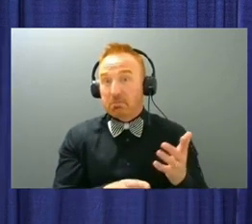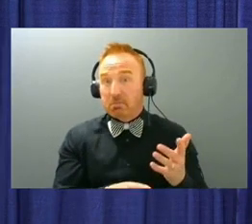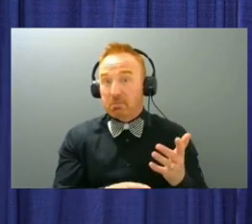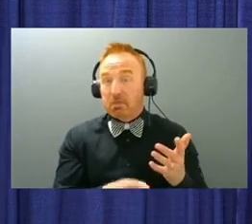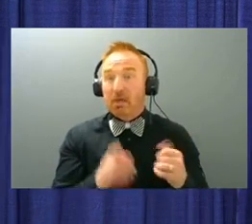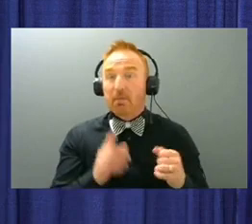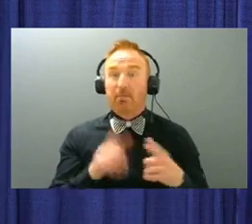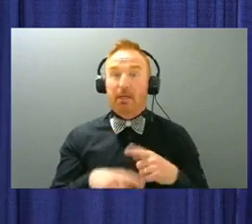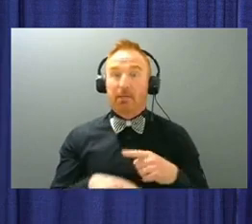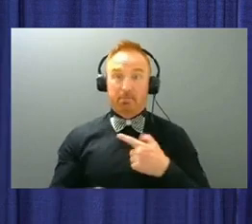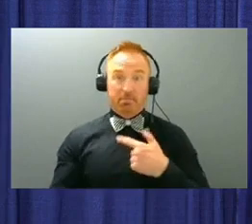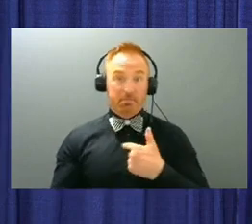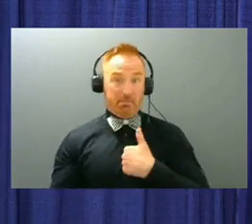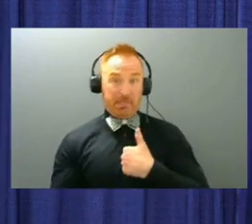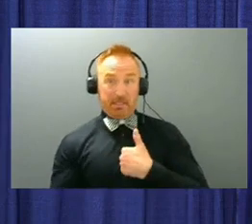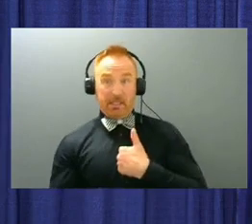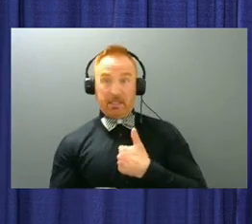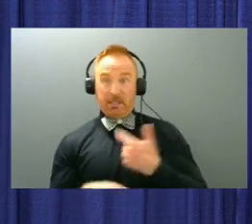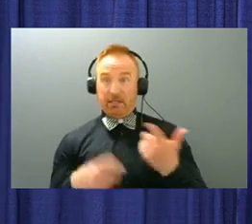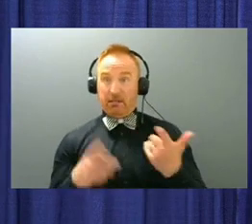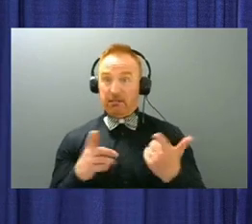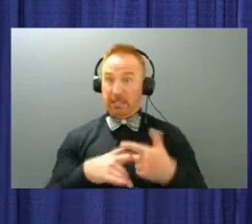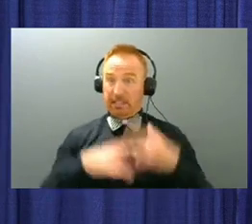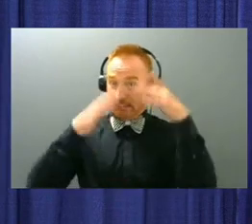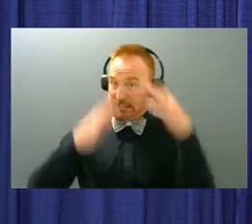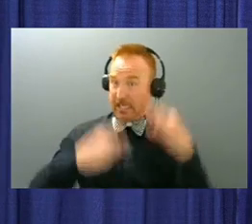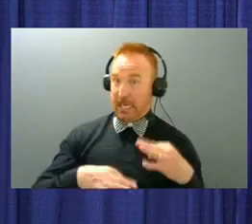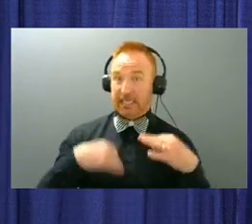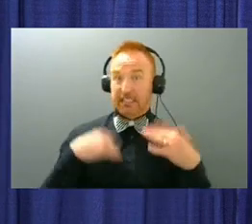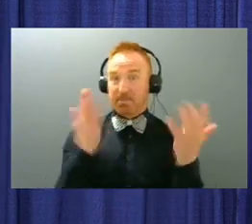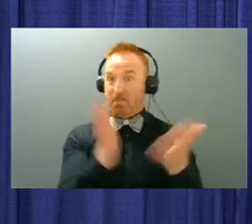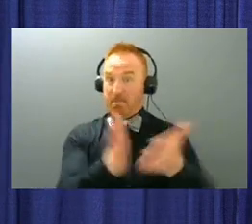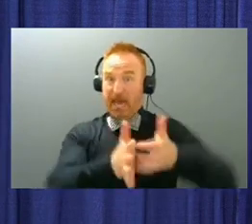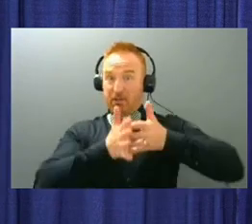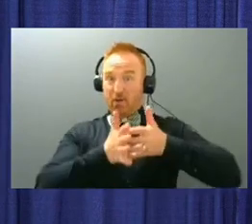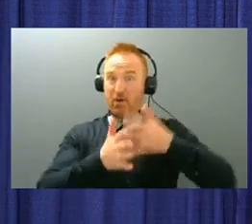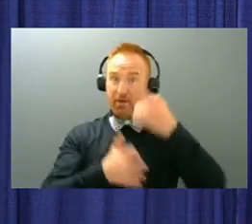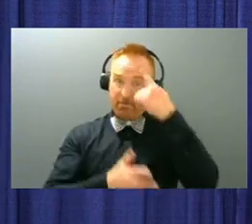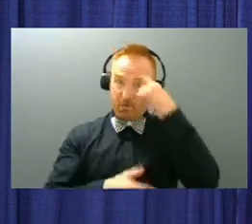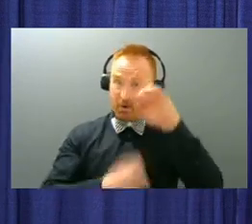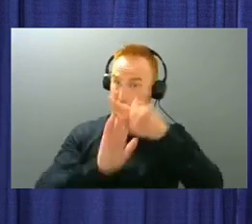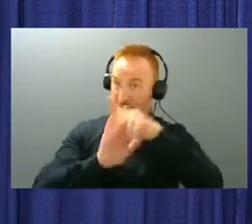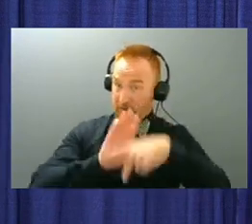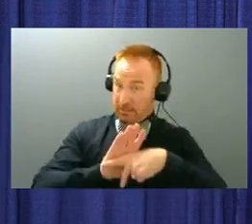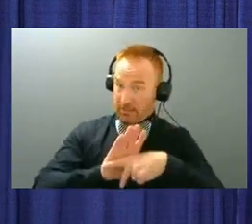But I have no interest at this point in making masks a mandatory measure from an